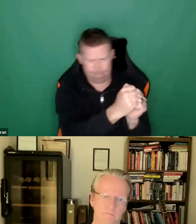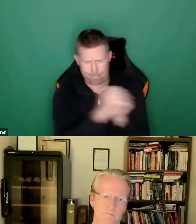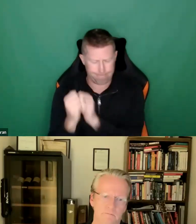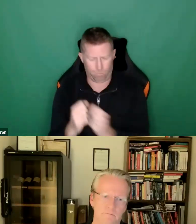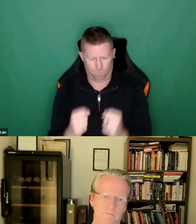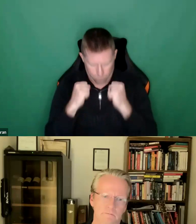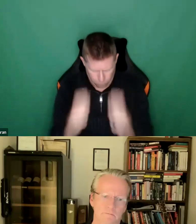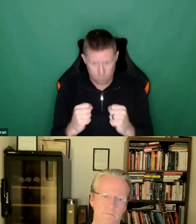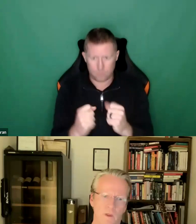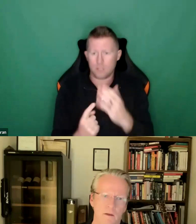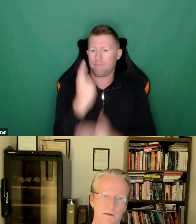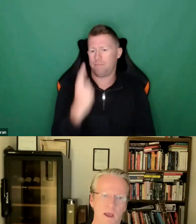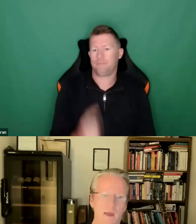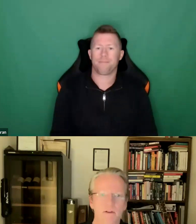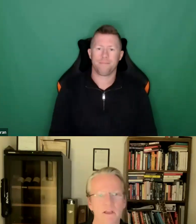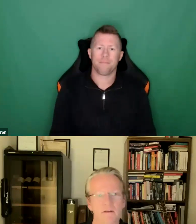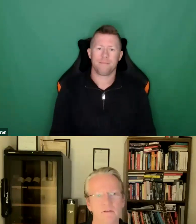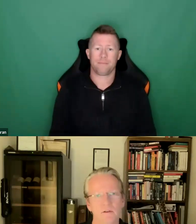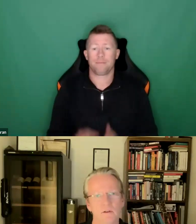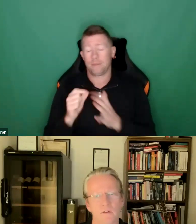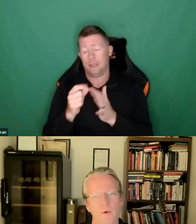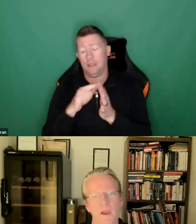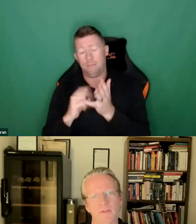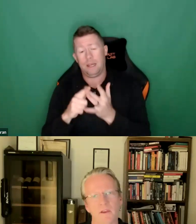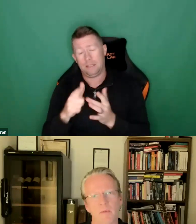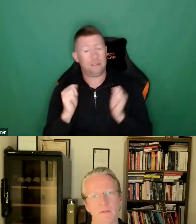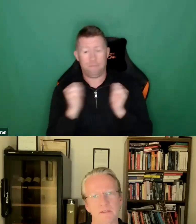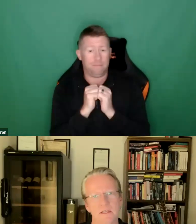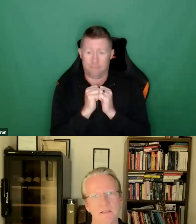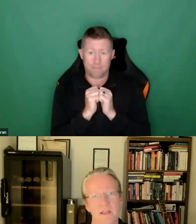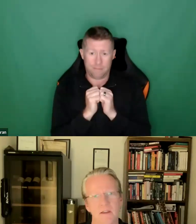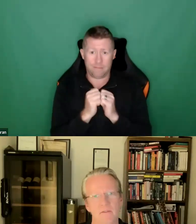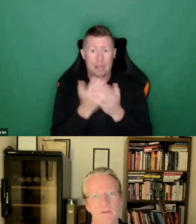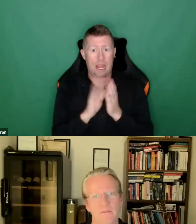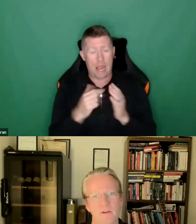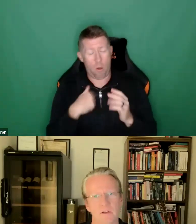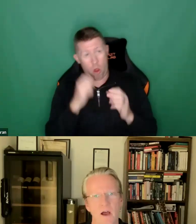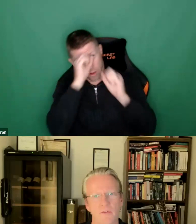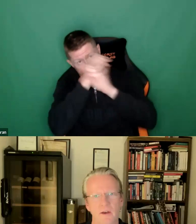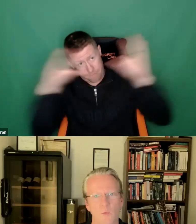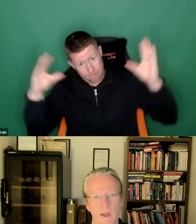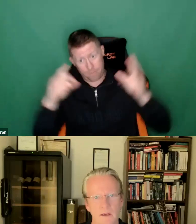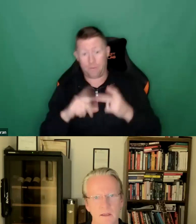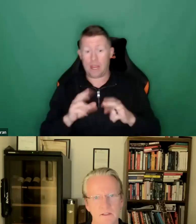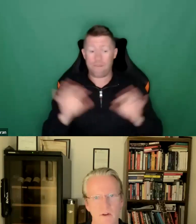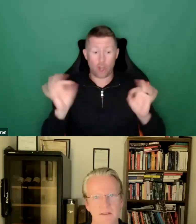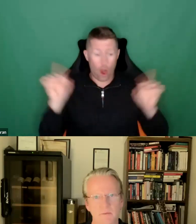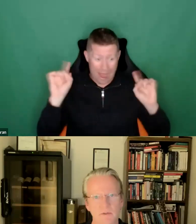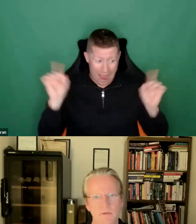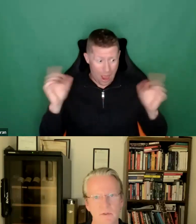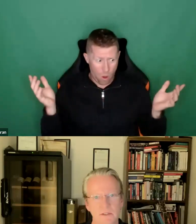health has evolved in that time. I think this revolution is can happen but they take the great people online today to